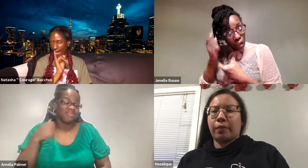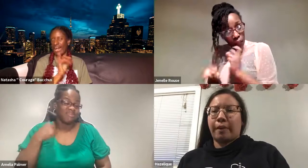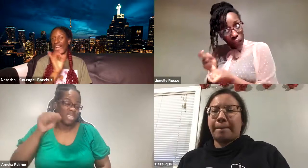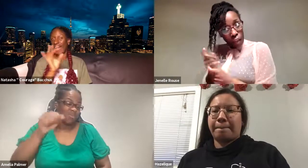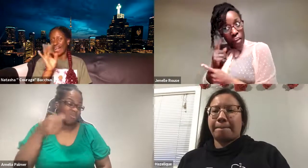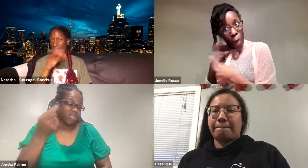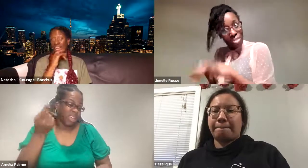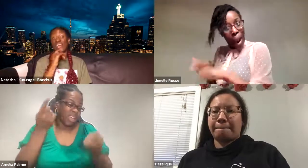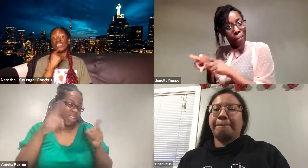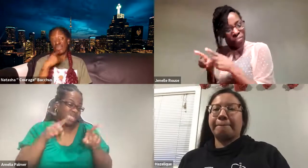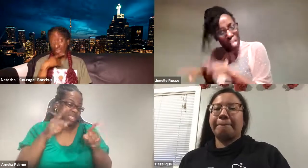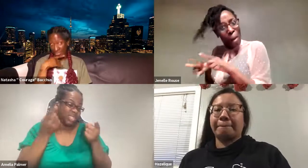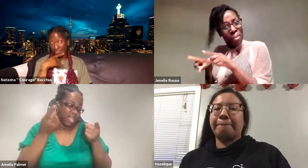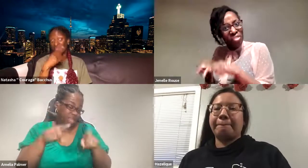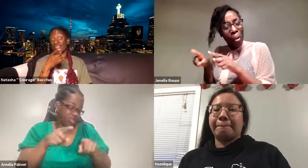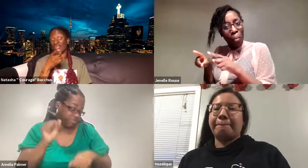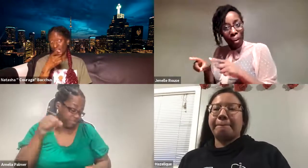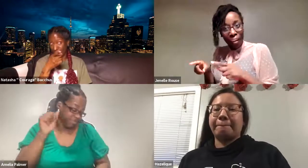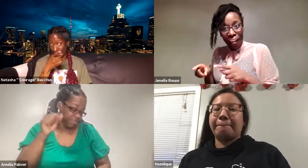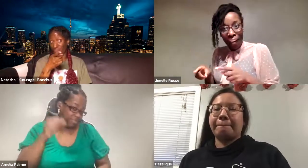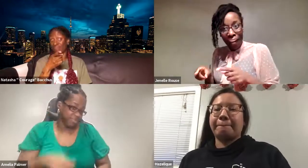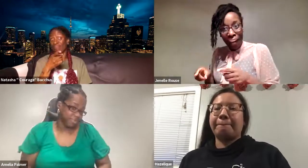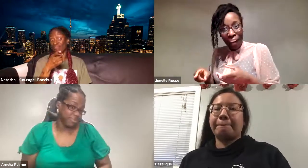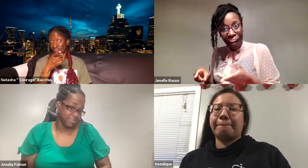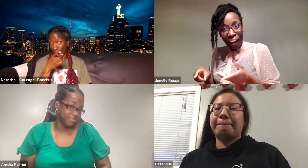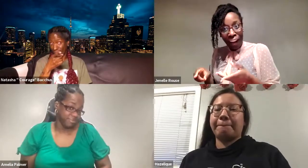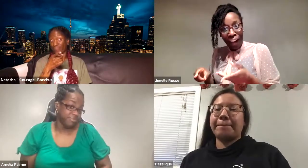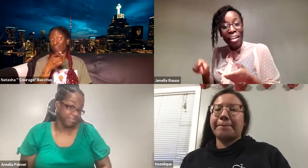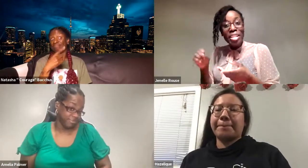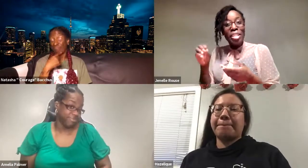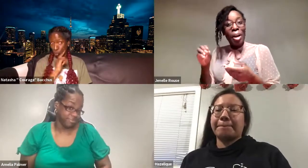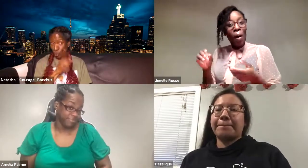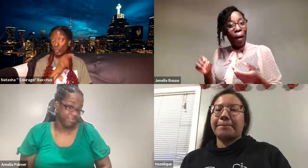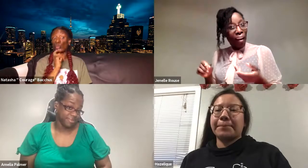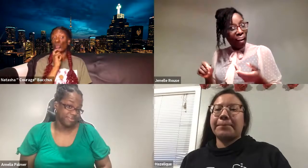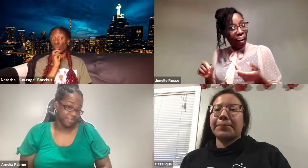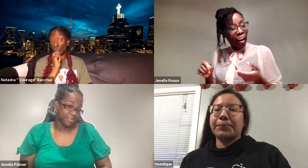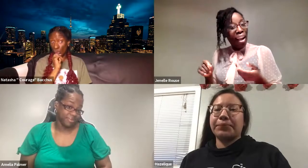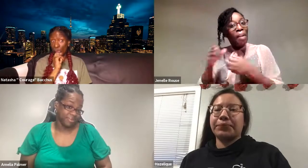thoughts as to whether they're colonized or not - i agree says amelia that code switching can be